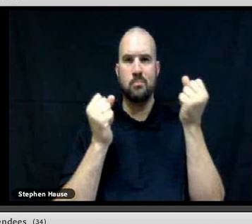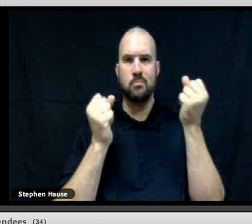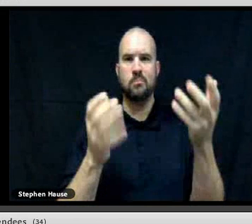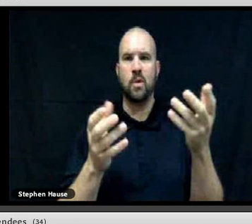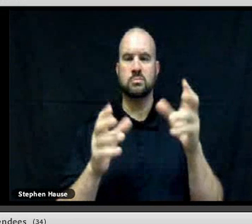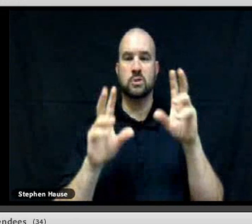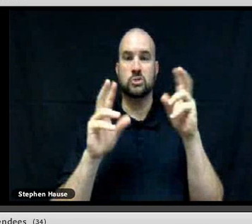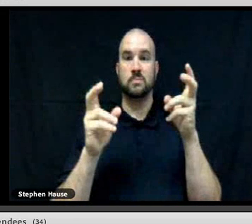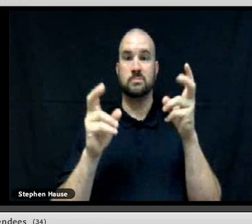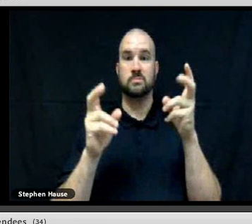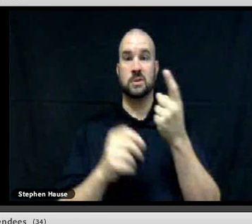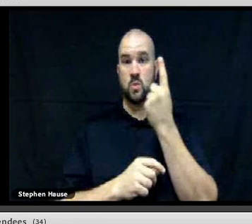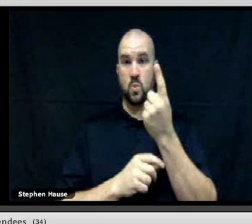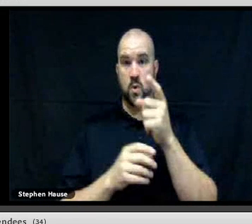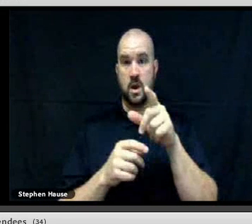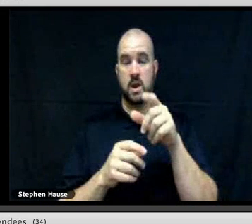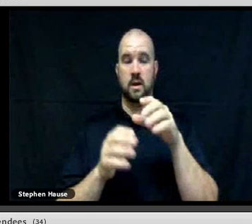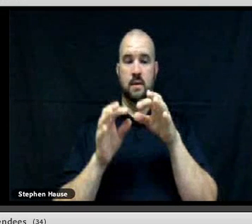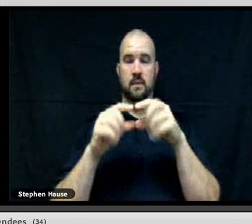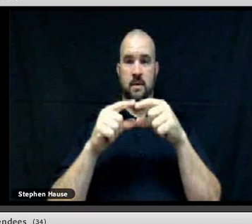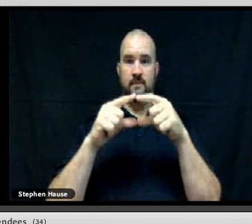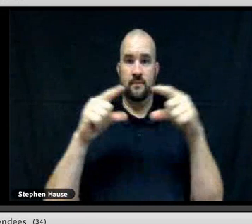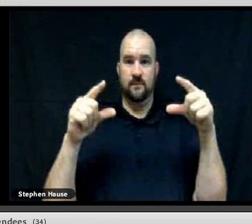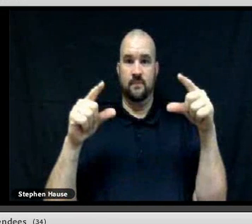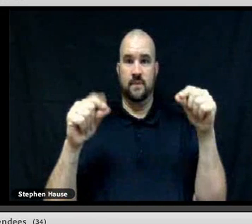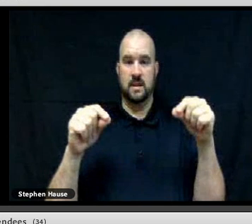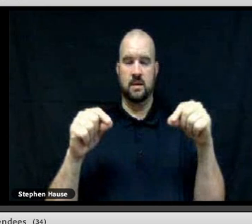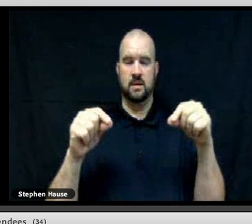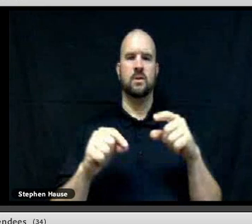so that you're not packing the field with multiple values.